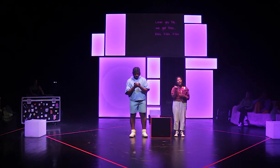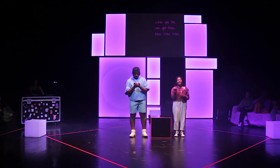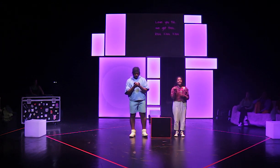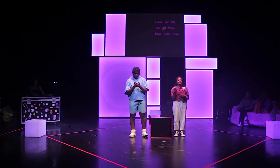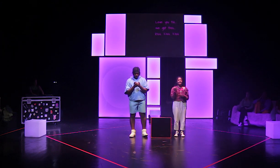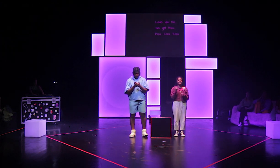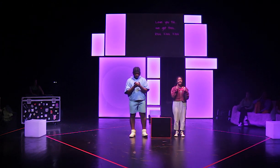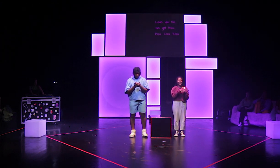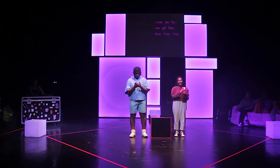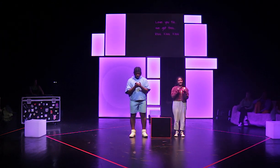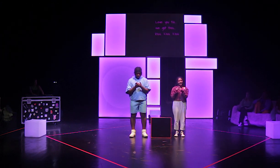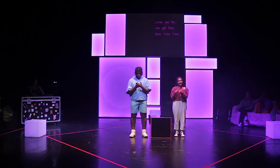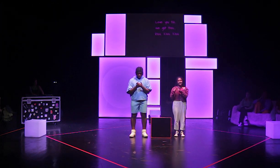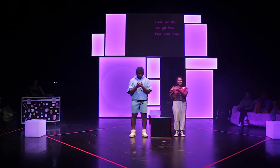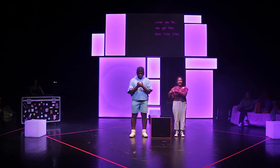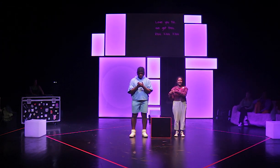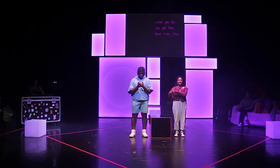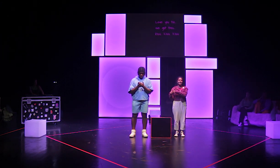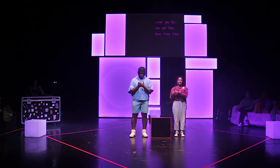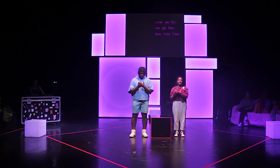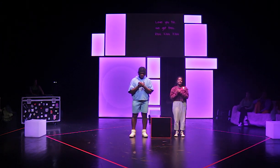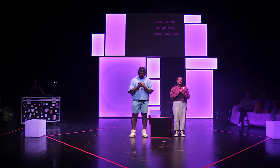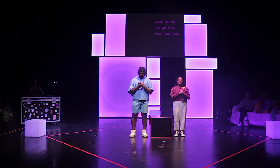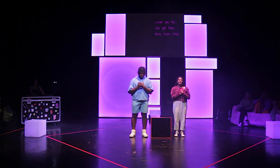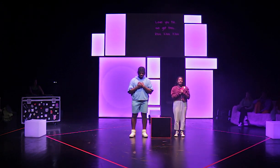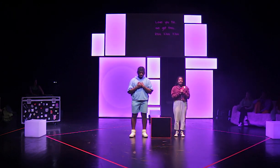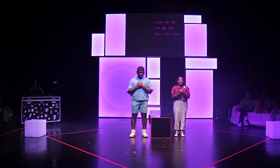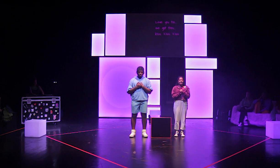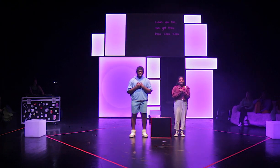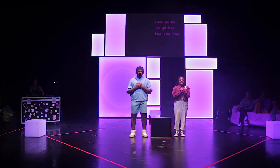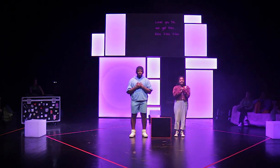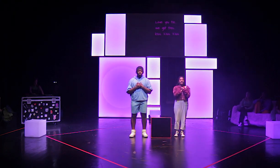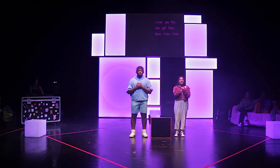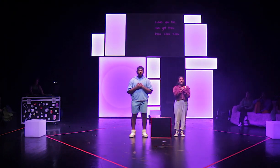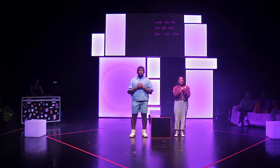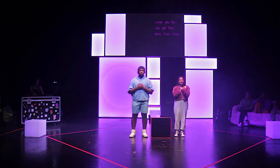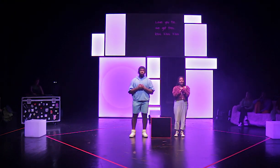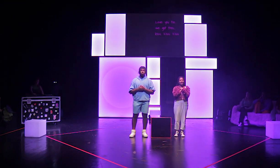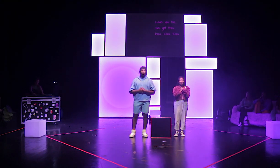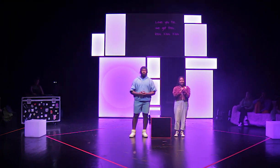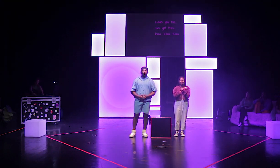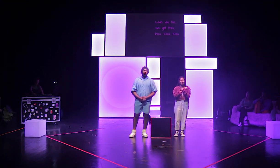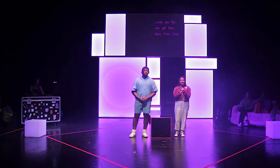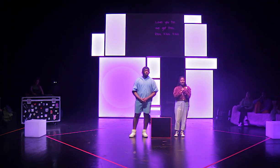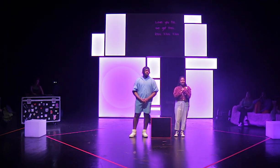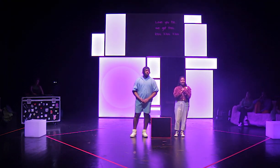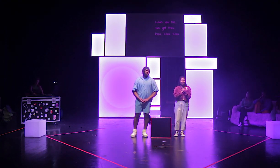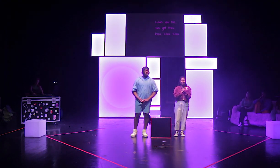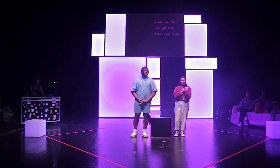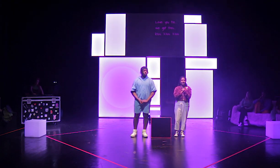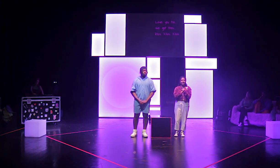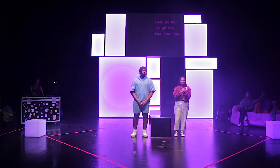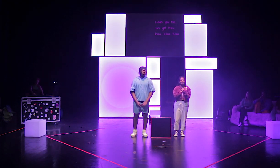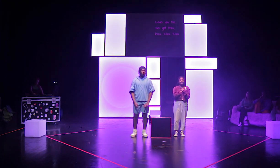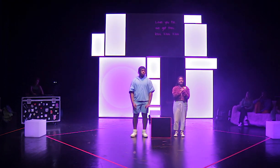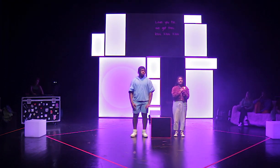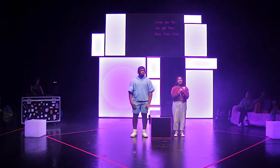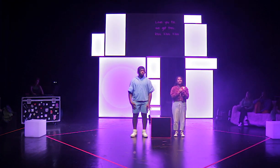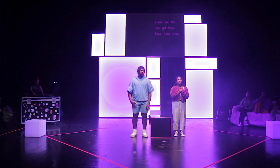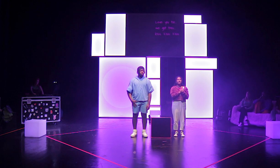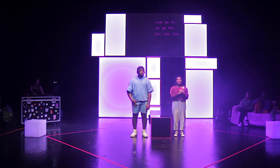[ # Today is going to be a good day # ]